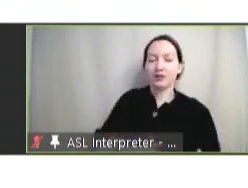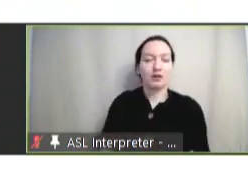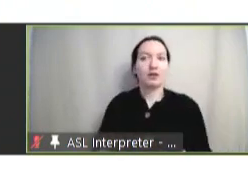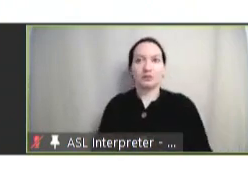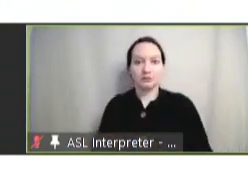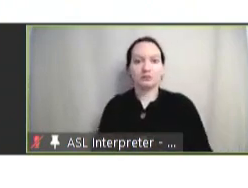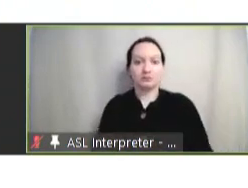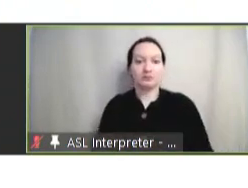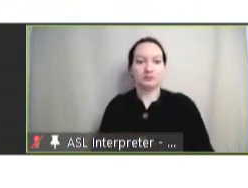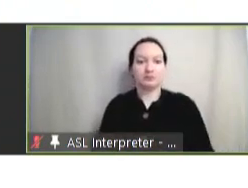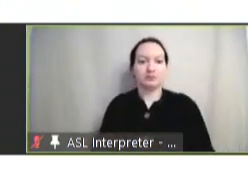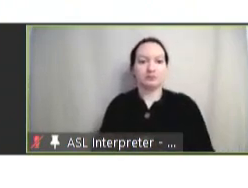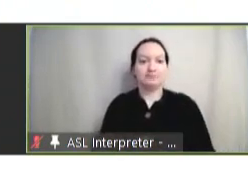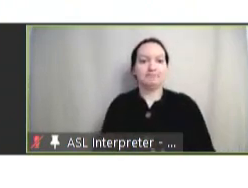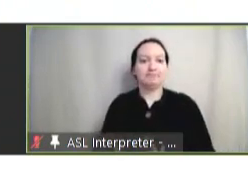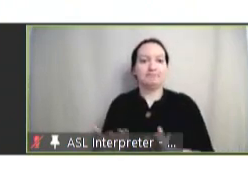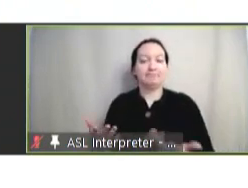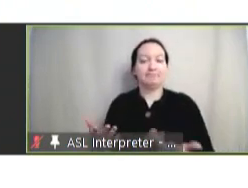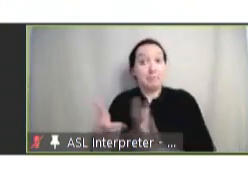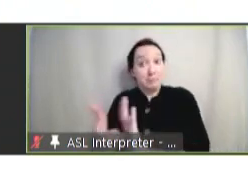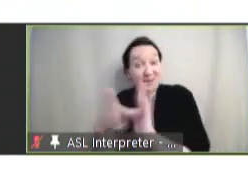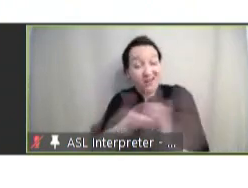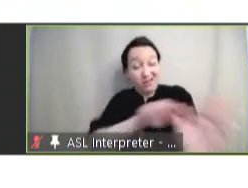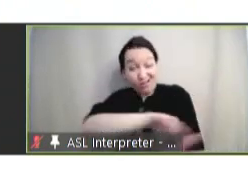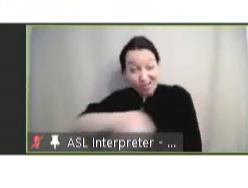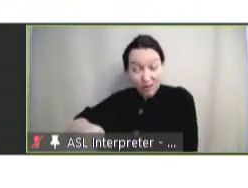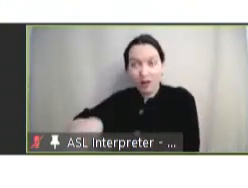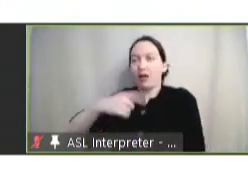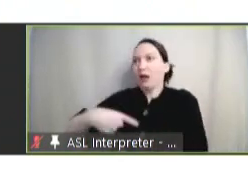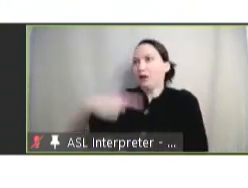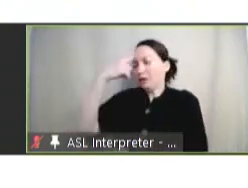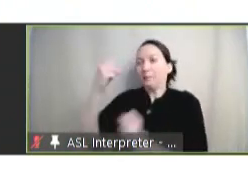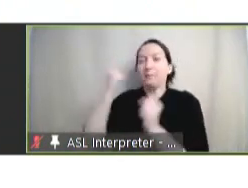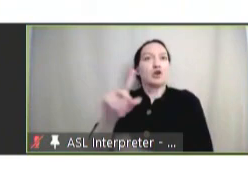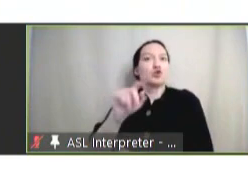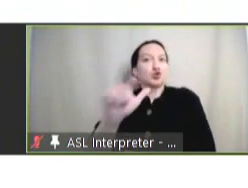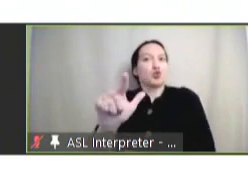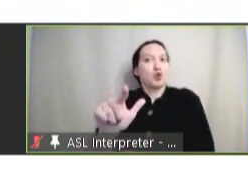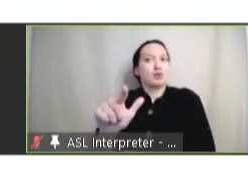you know, that said, even mandates aside, I think there are a lot of tools that have been successful